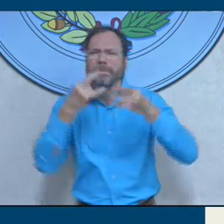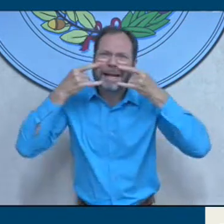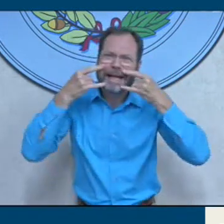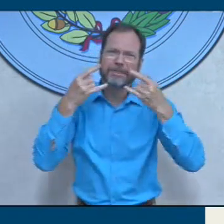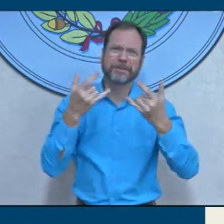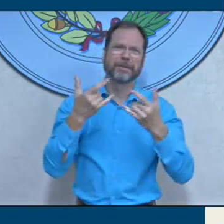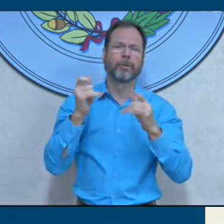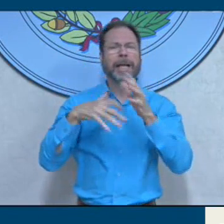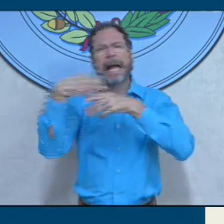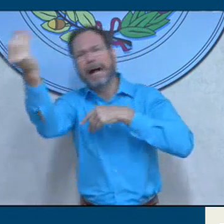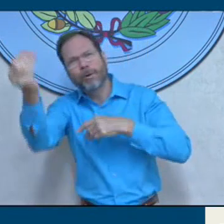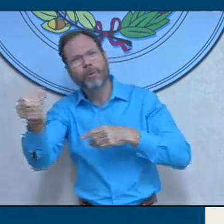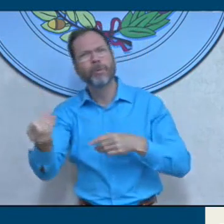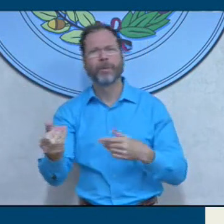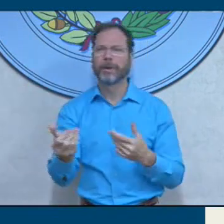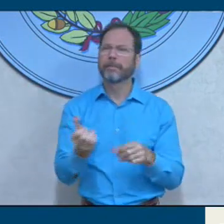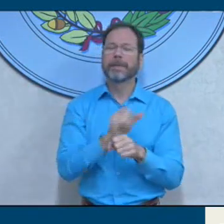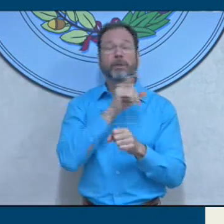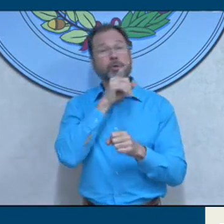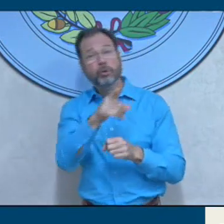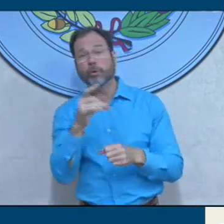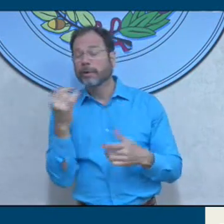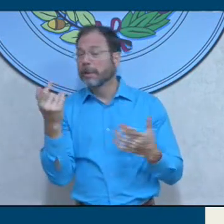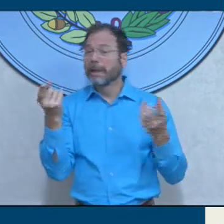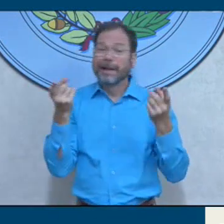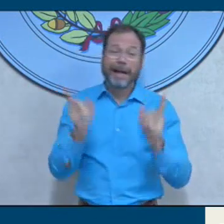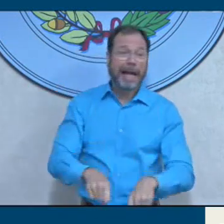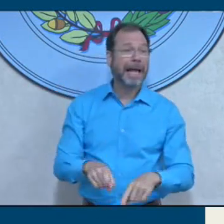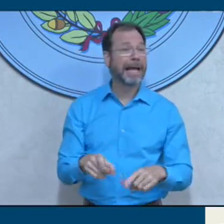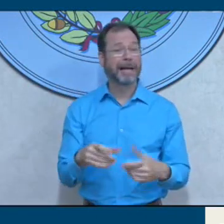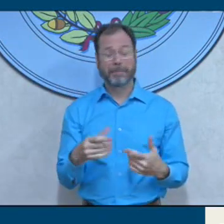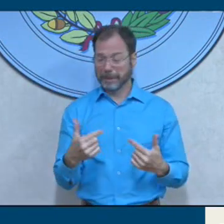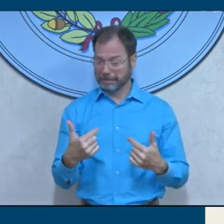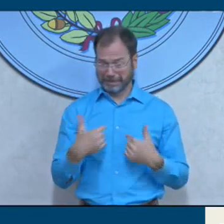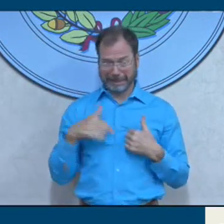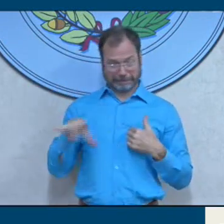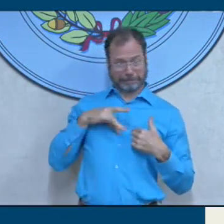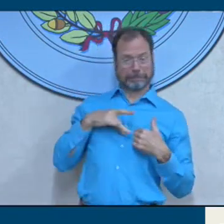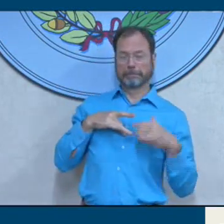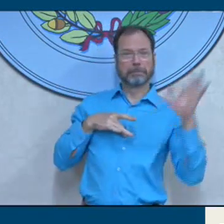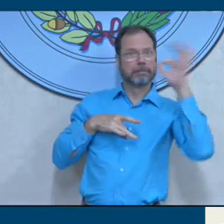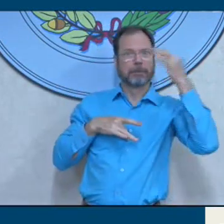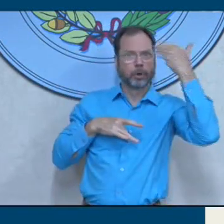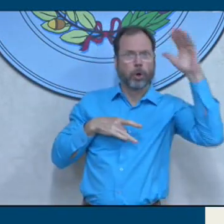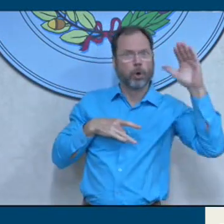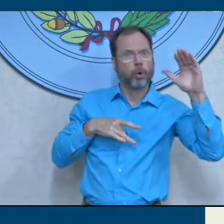AND NOT KNOW IT THAT'S WHY IT IS SO IMPORTANT. FOR YOU TO WEAR A FACE MASK WHEN YOU GO